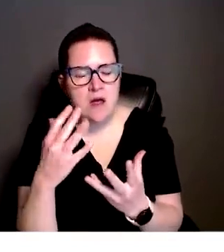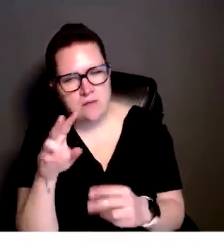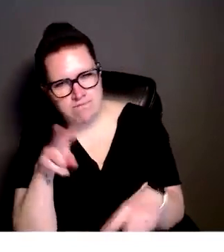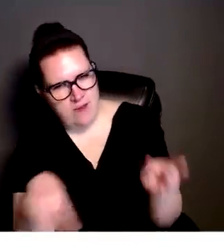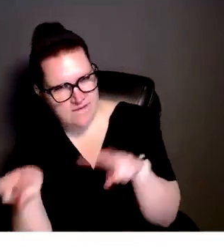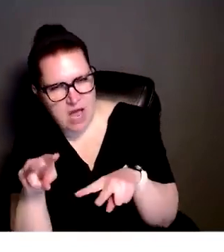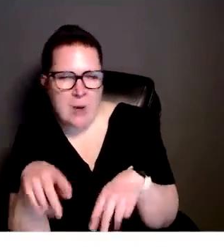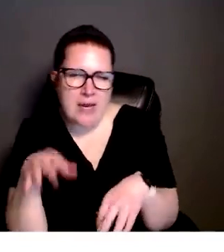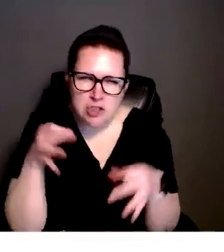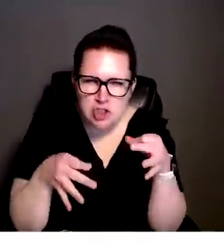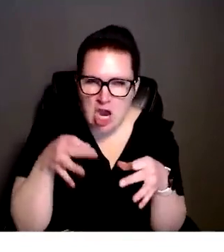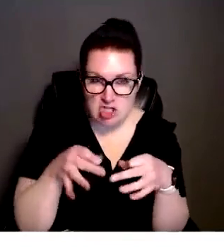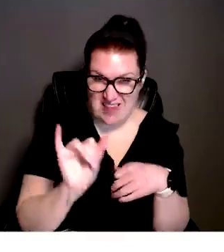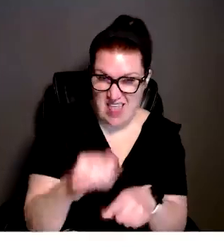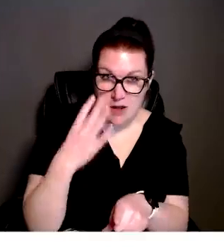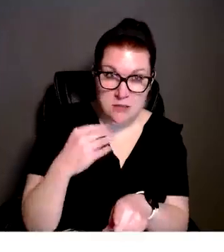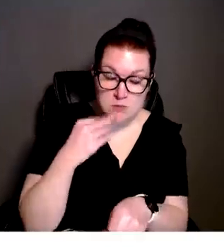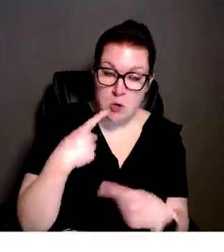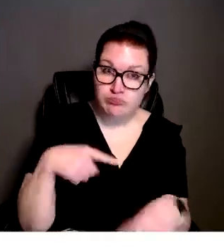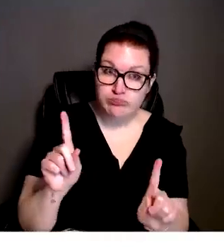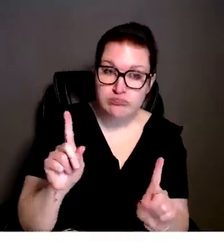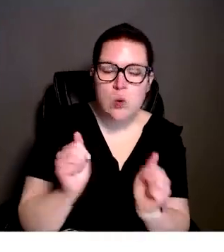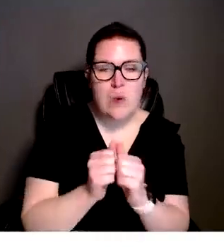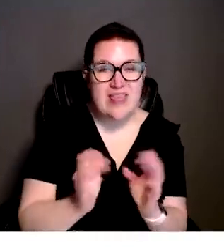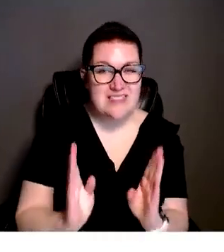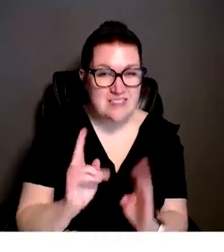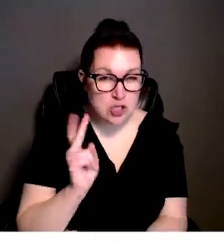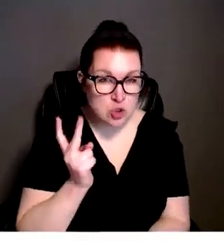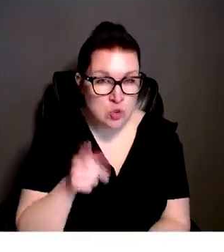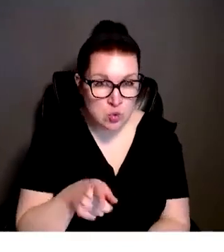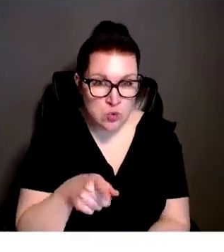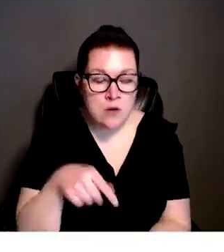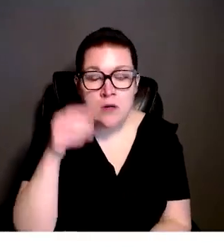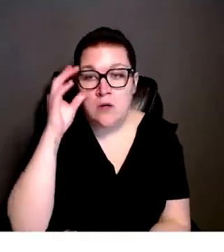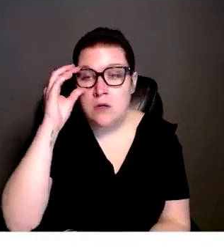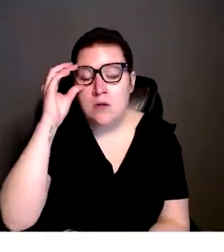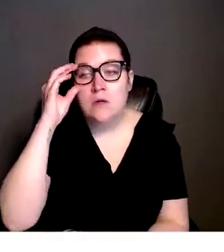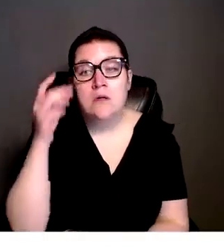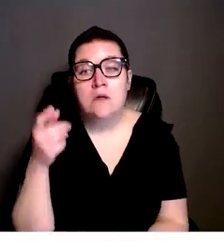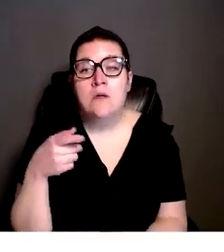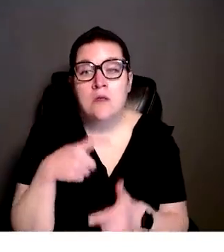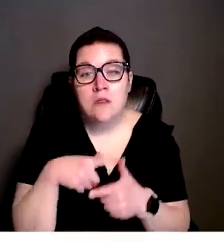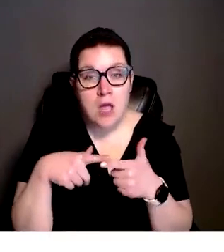and judging that experience in stage two, to then be able to determine